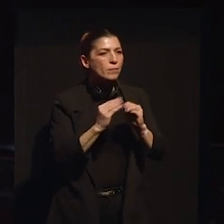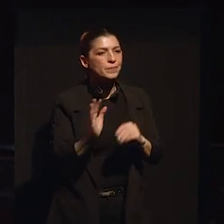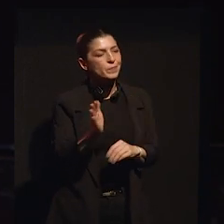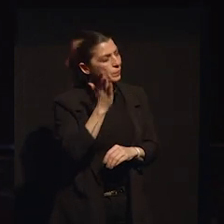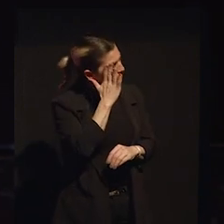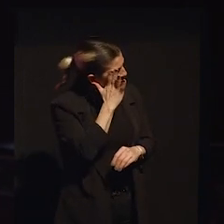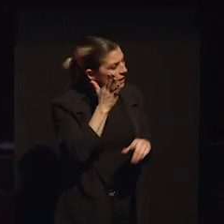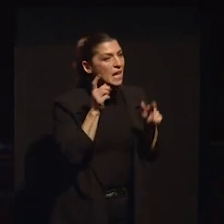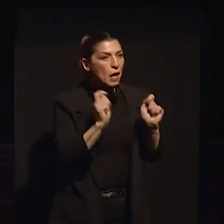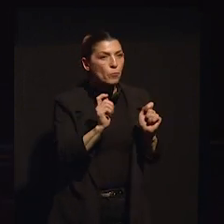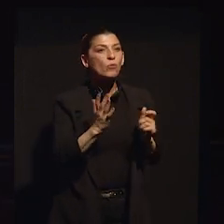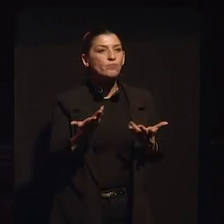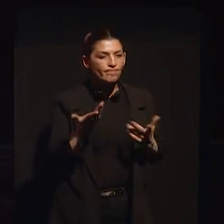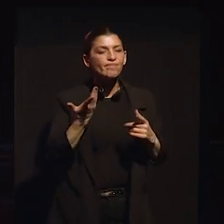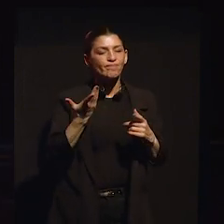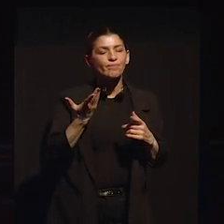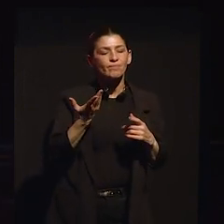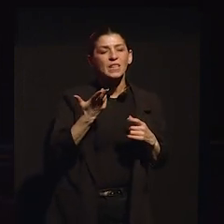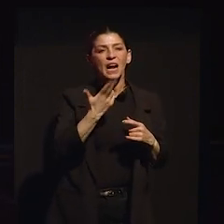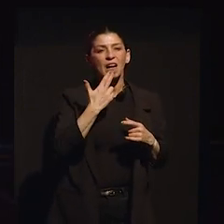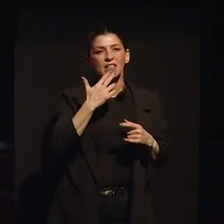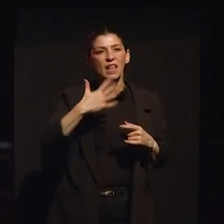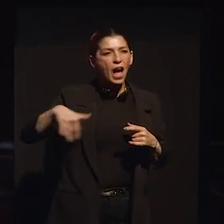Just as the problems of ordinary people like us